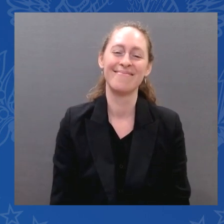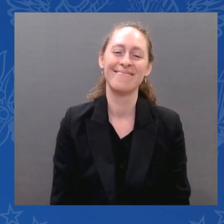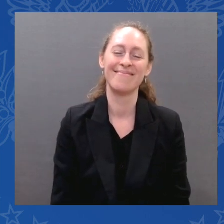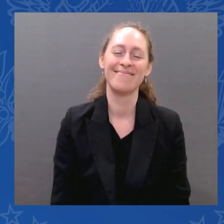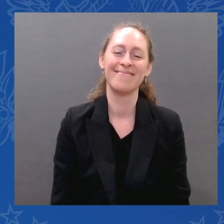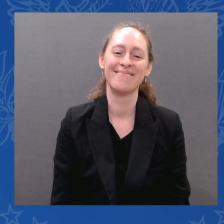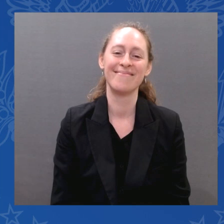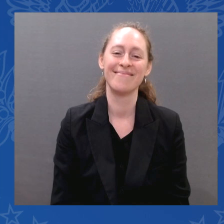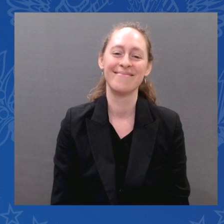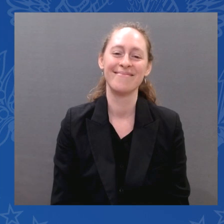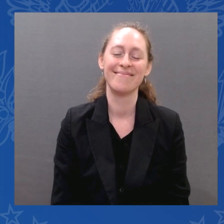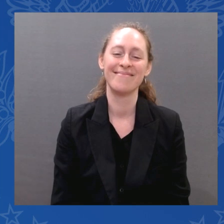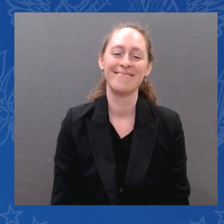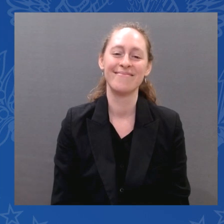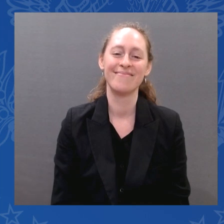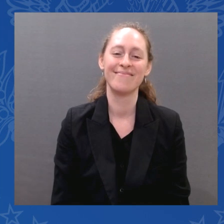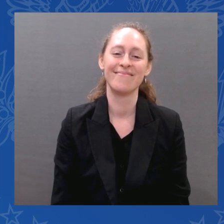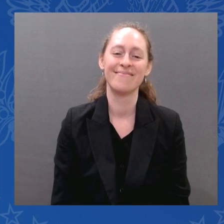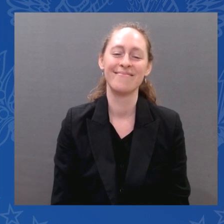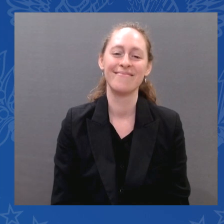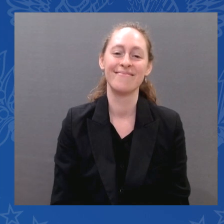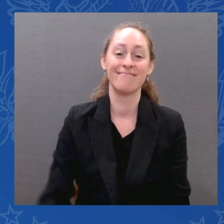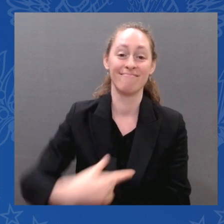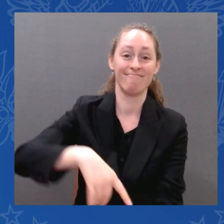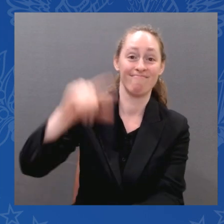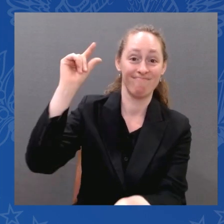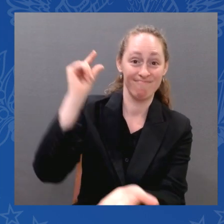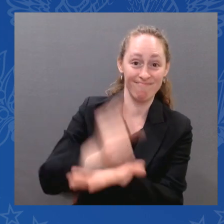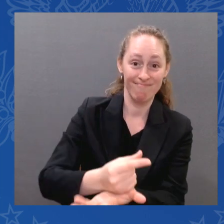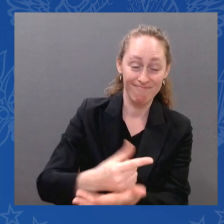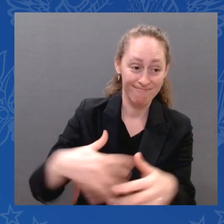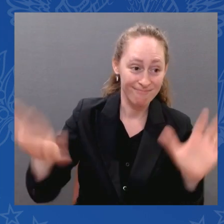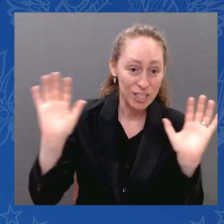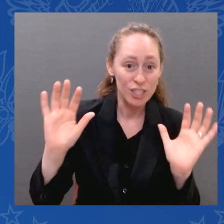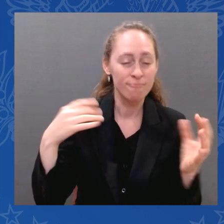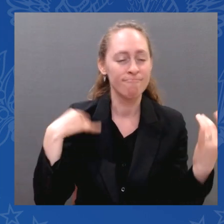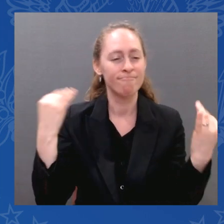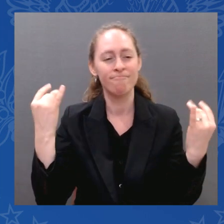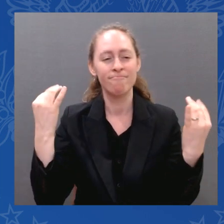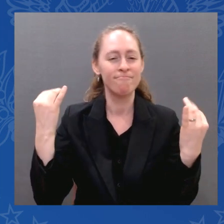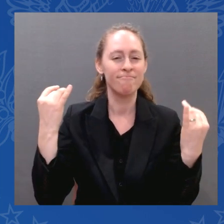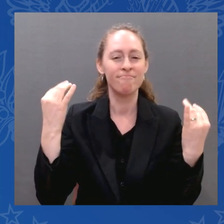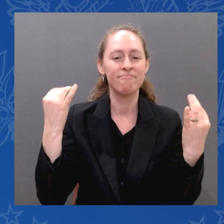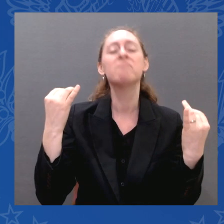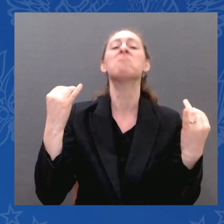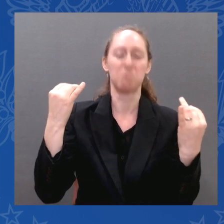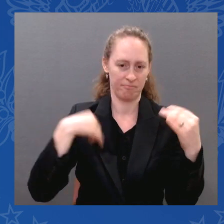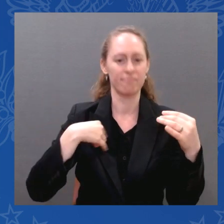I decided to fulfill my other dream of joining the United States Army as a military officer.